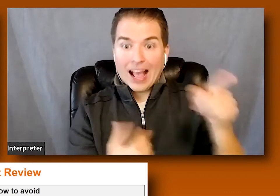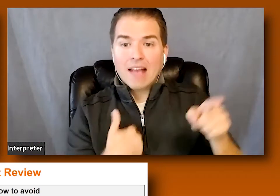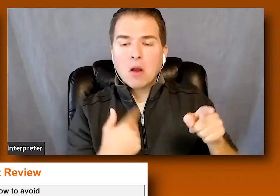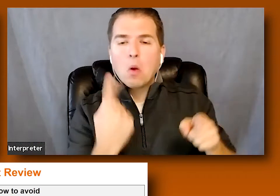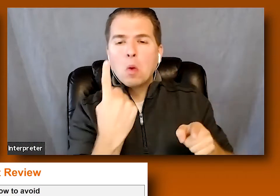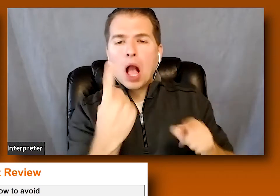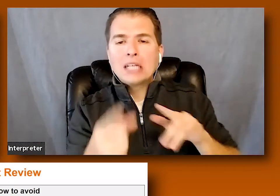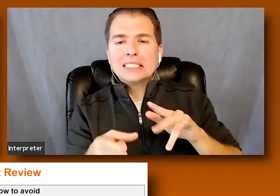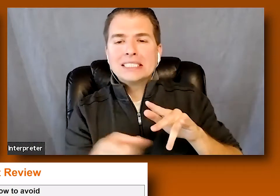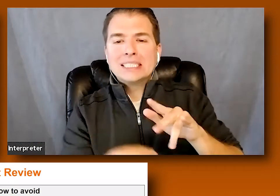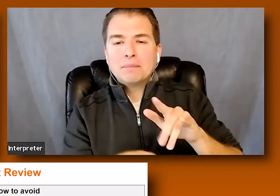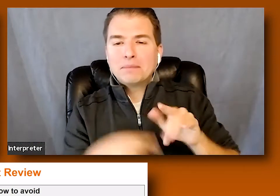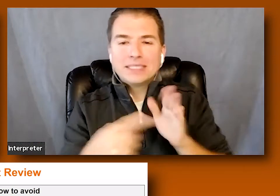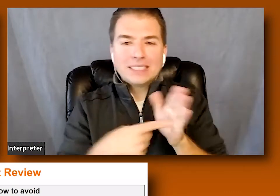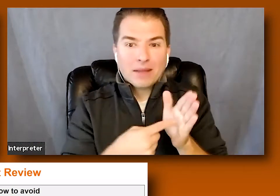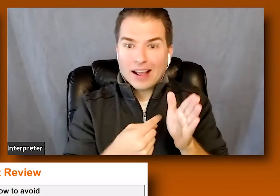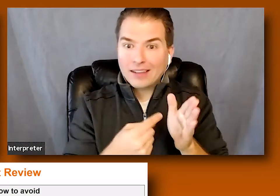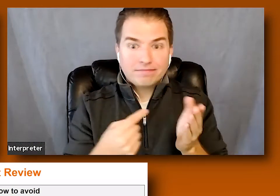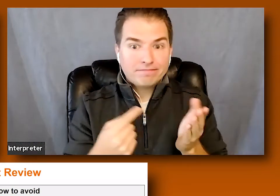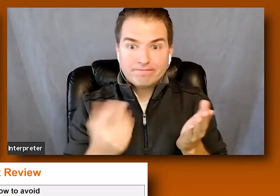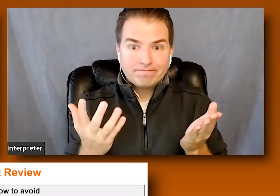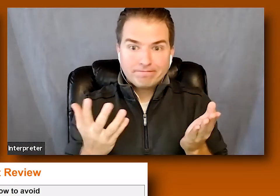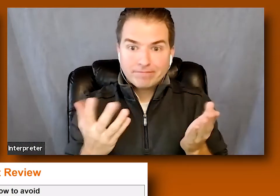Make sure you have the most current solicitation.